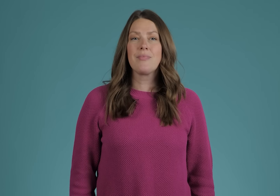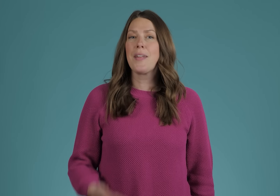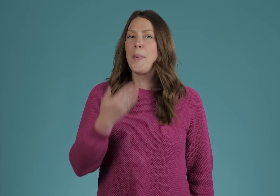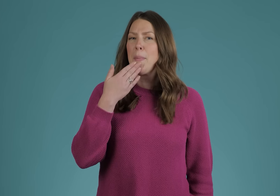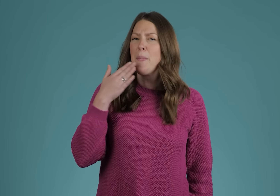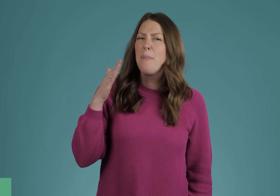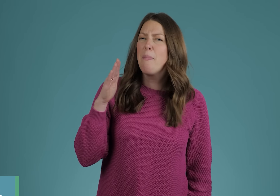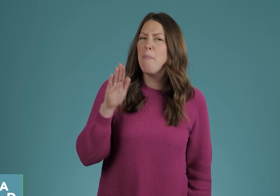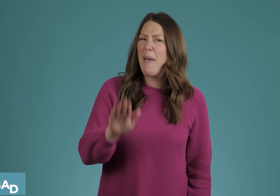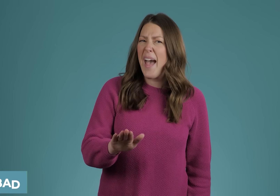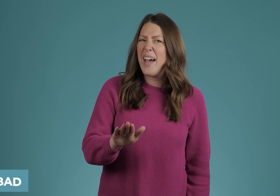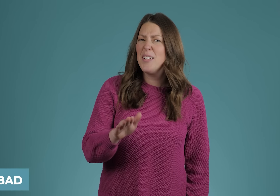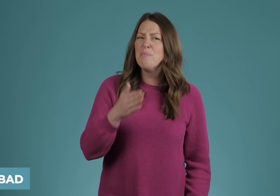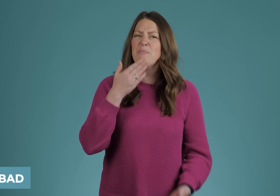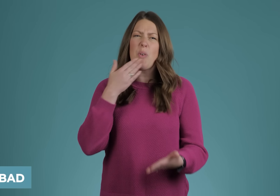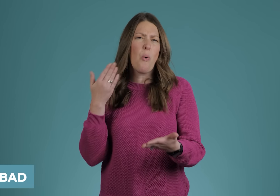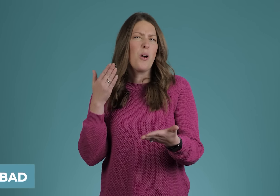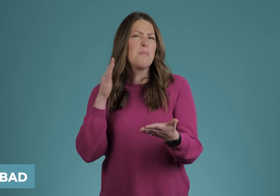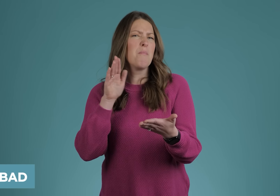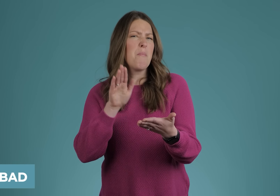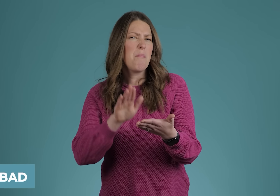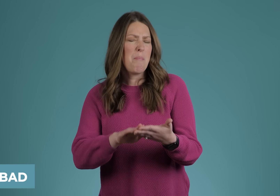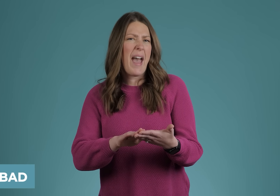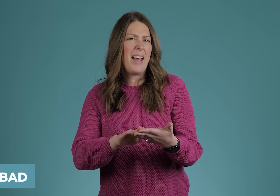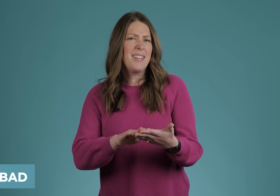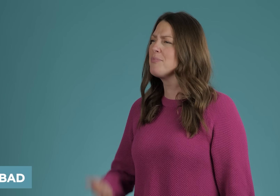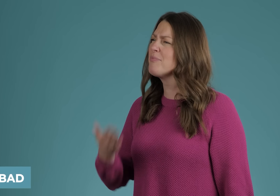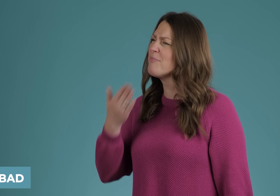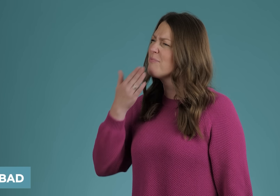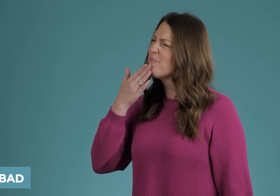Bad or bad